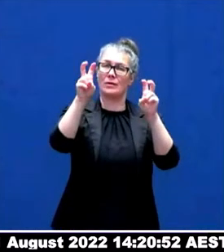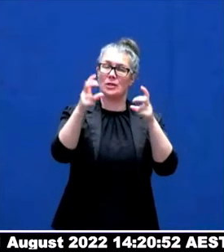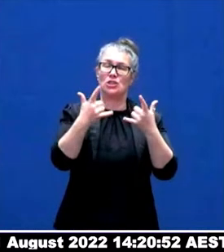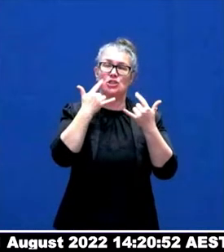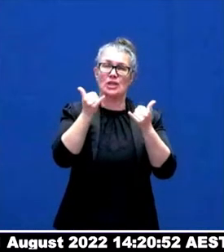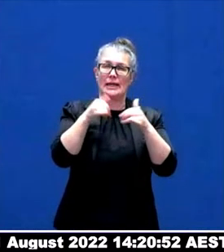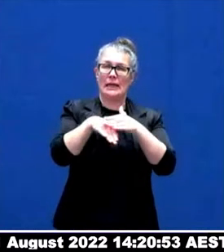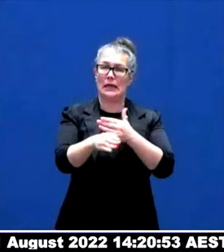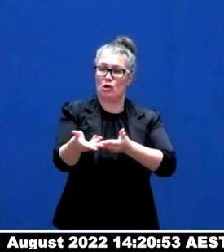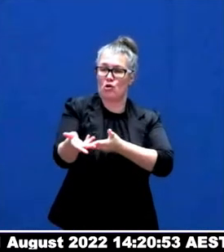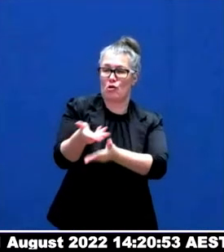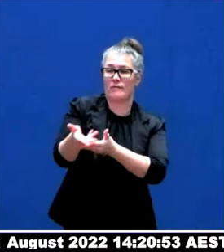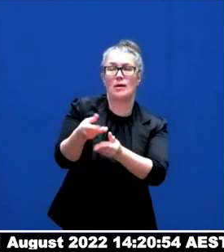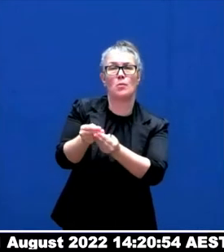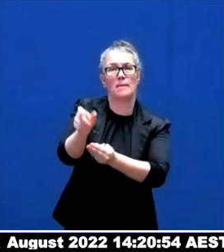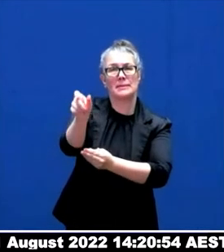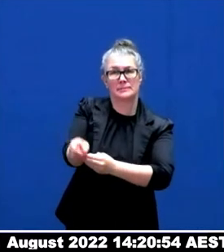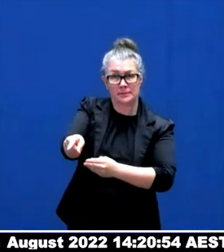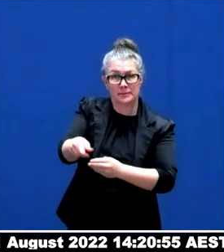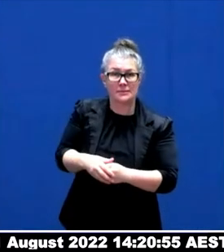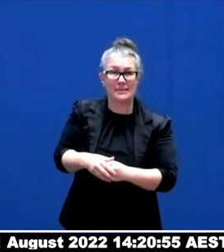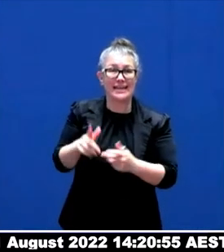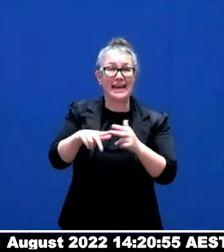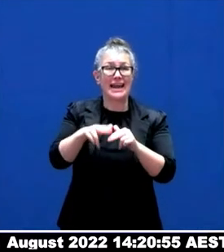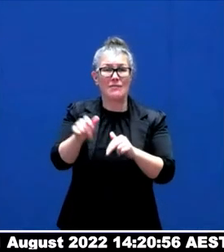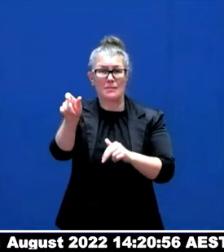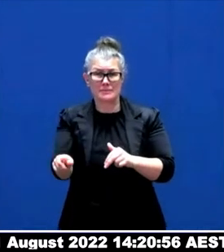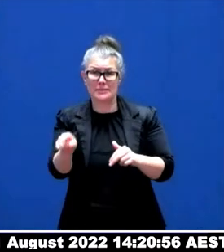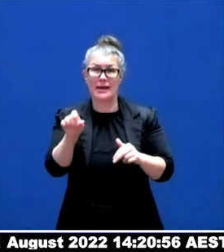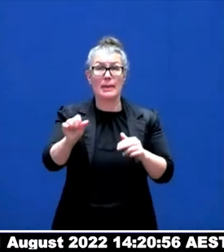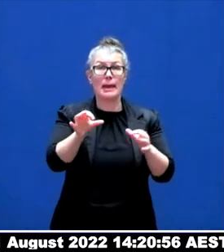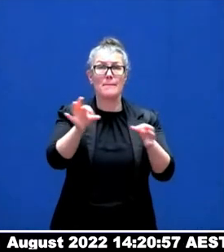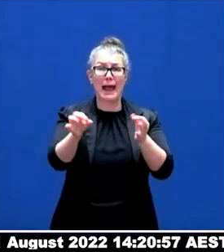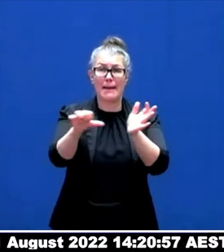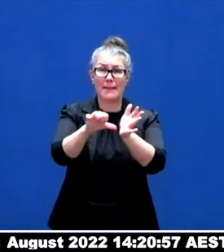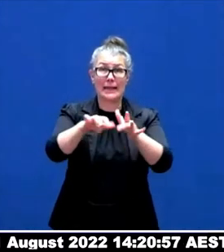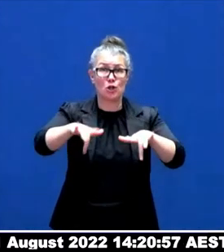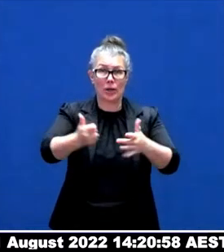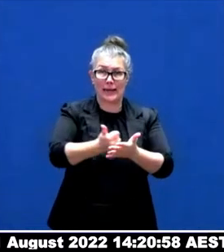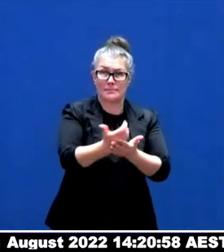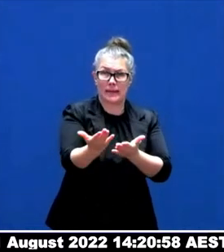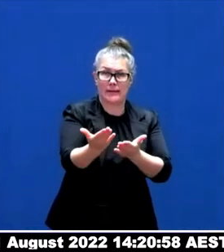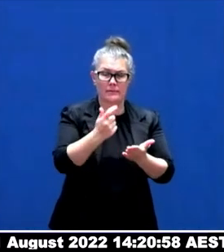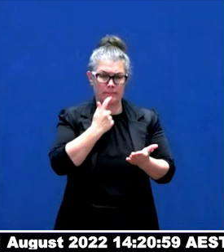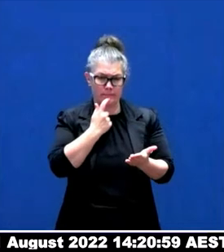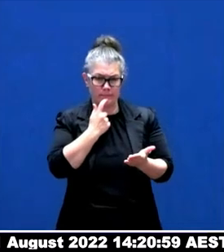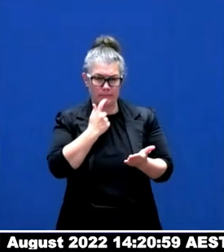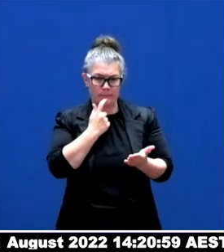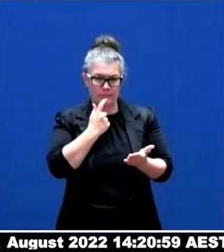Certainly, if there was - the participant wasn't utilising their plan, that would be, you know, an alarm for us.